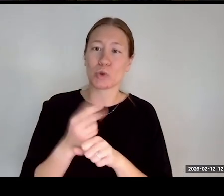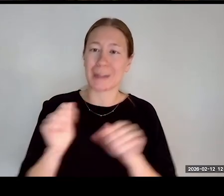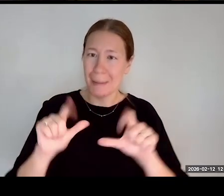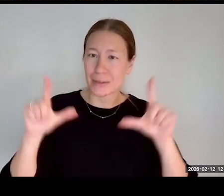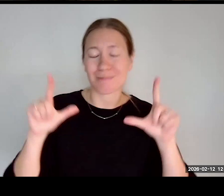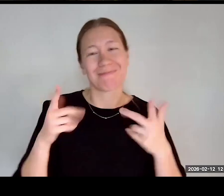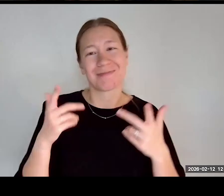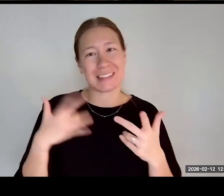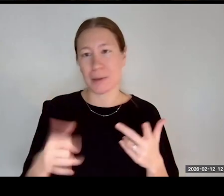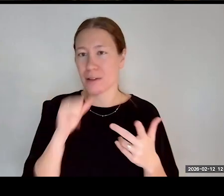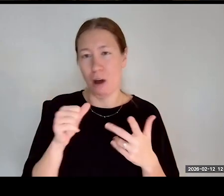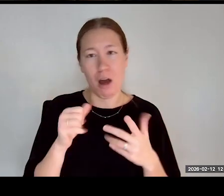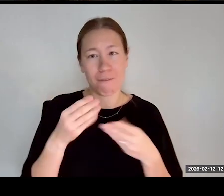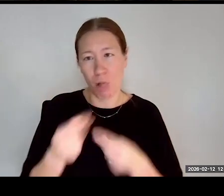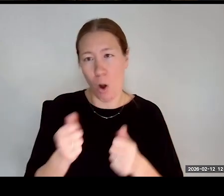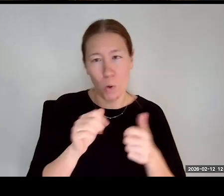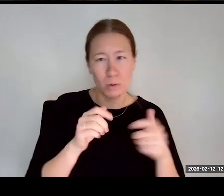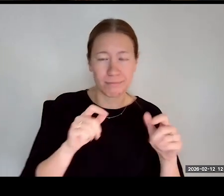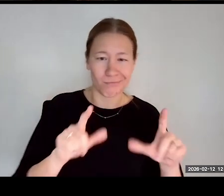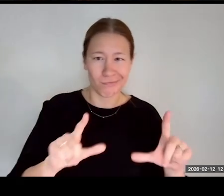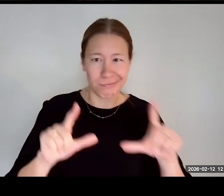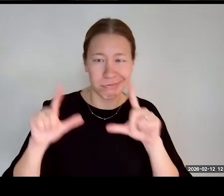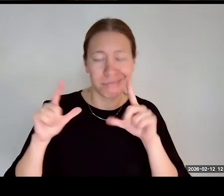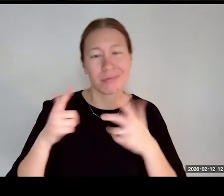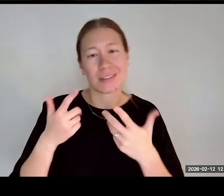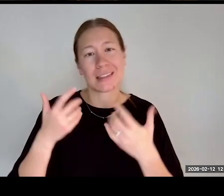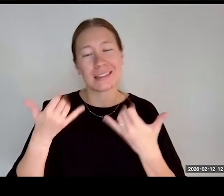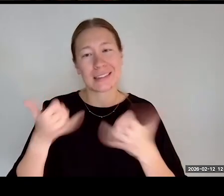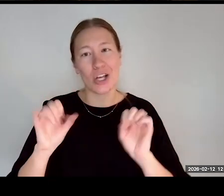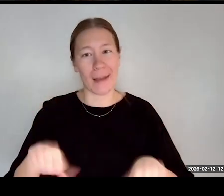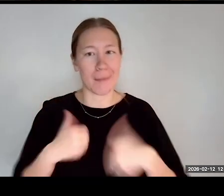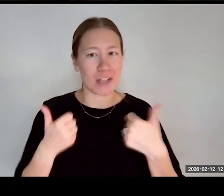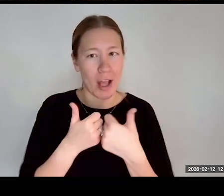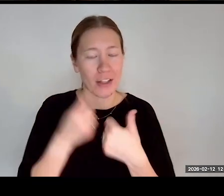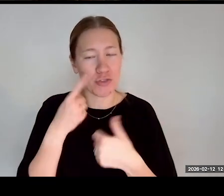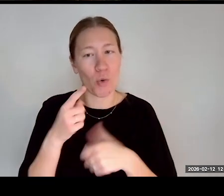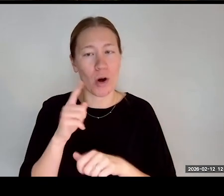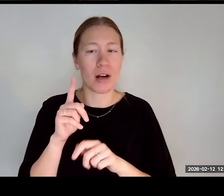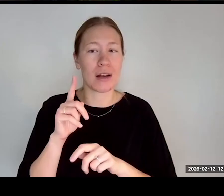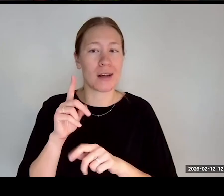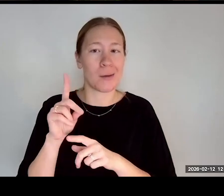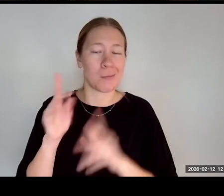and so they can still be difficult for individuals with disabilities to utilize. And in some cases, you may still have to find a different way